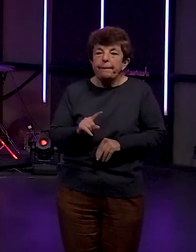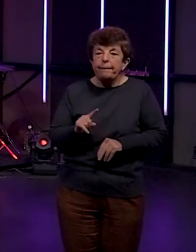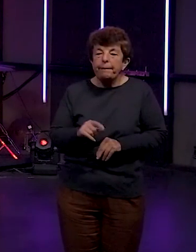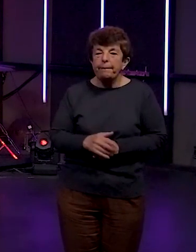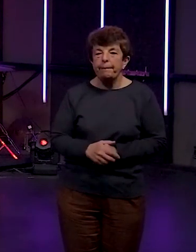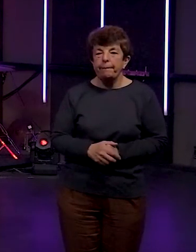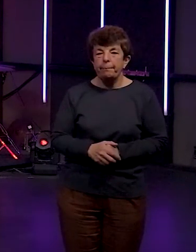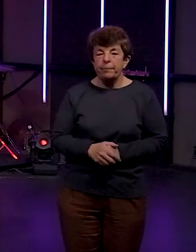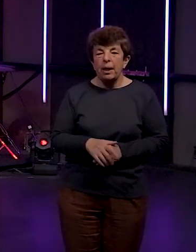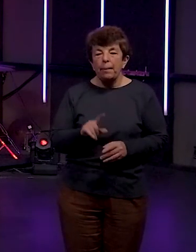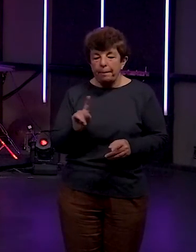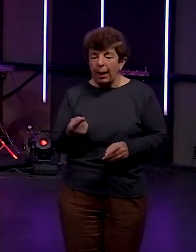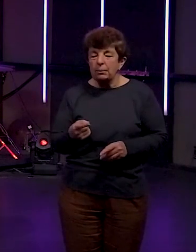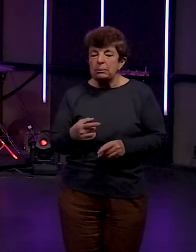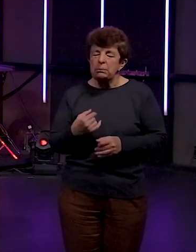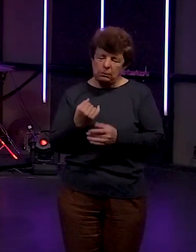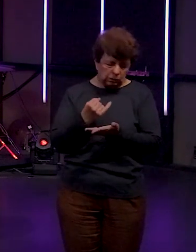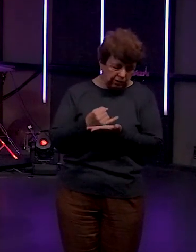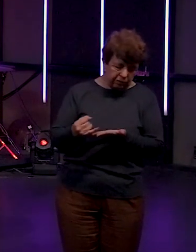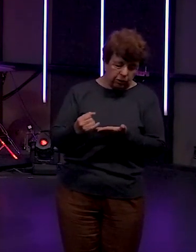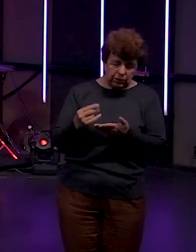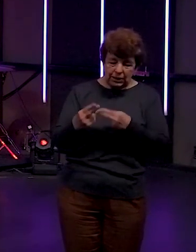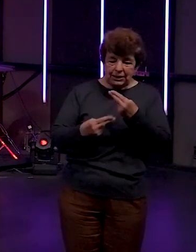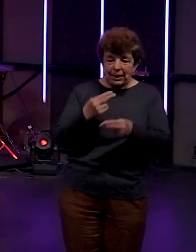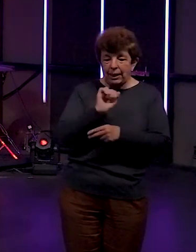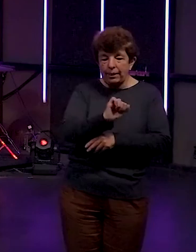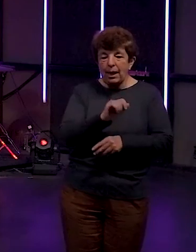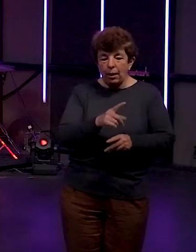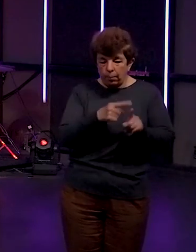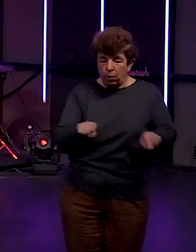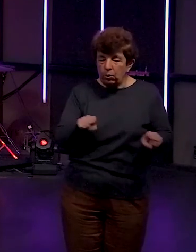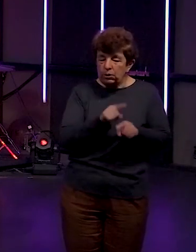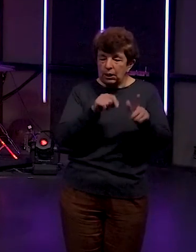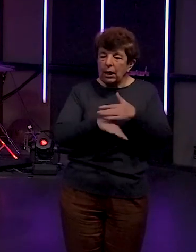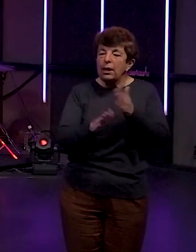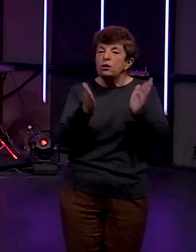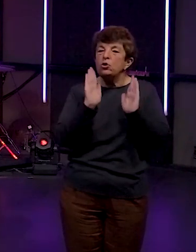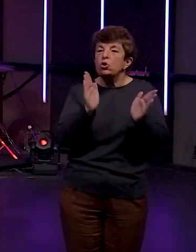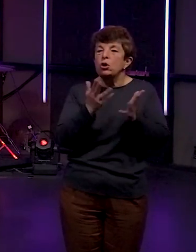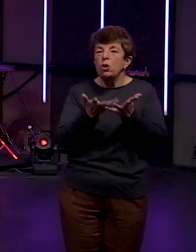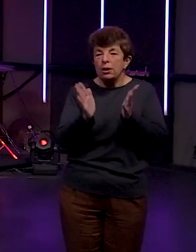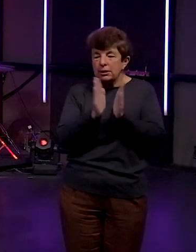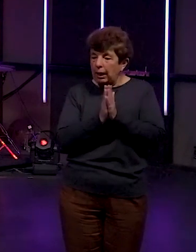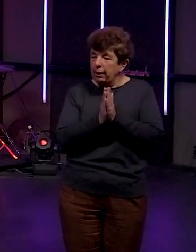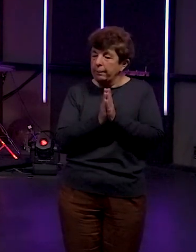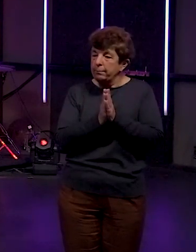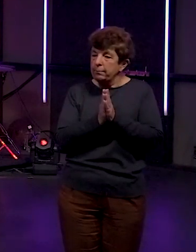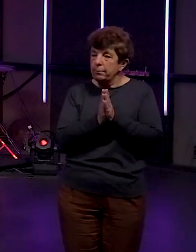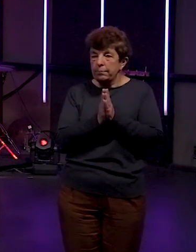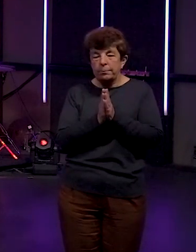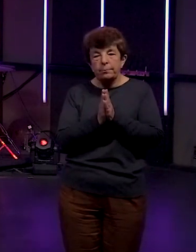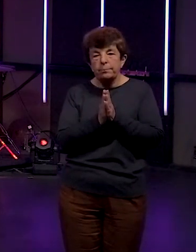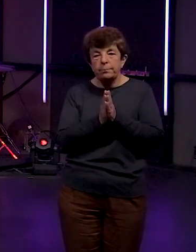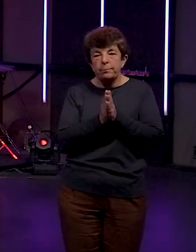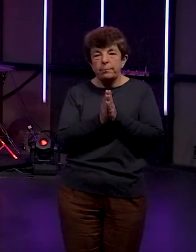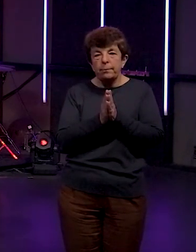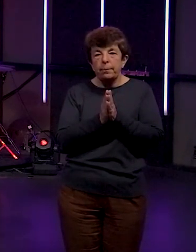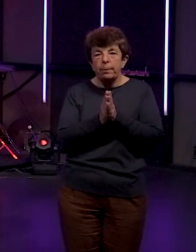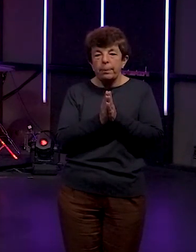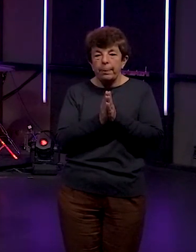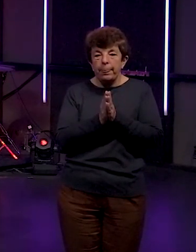yet we refuse to sing their music in church on a Sunday." There was this deathly